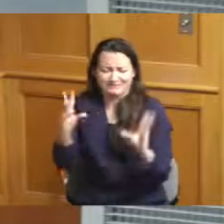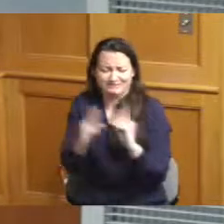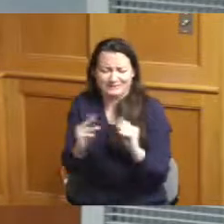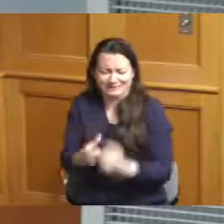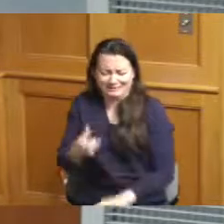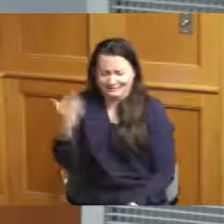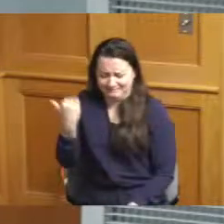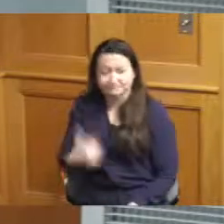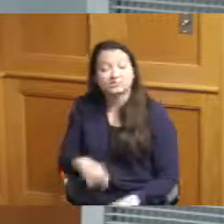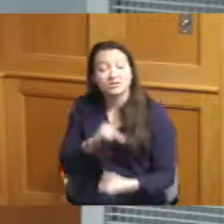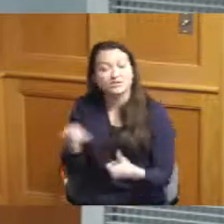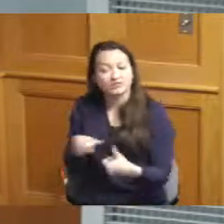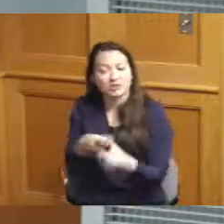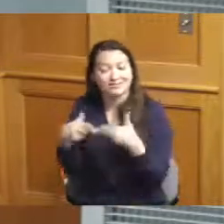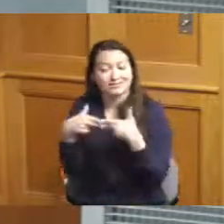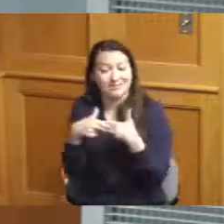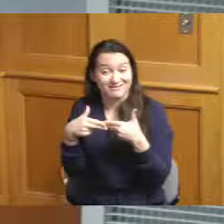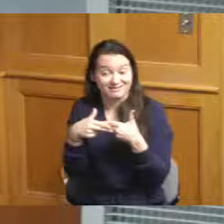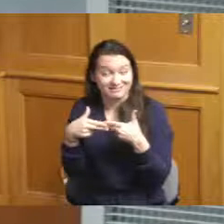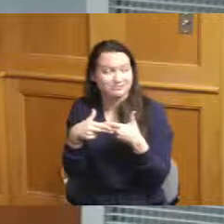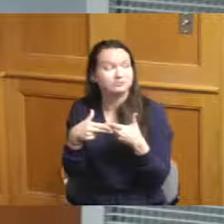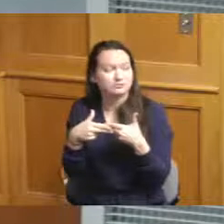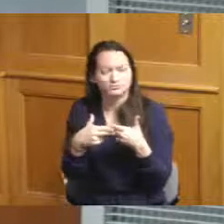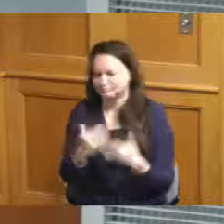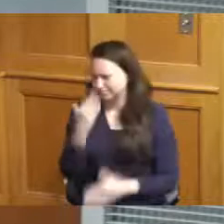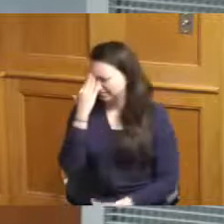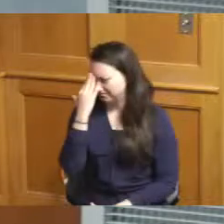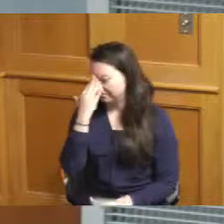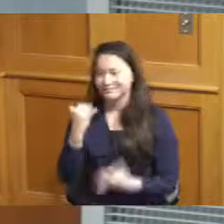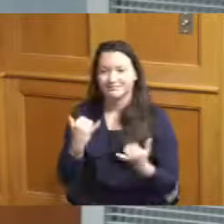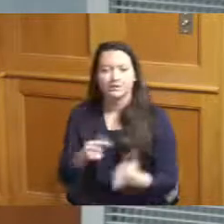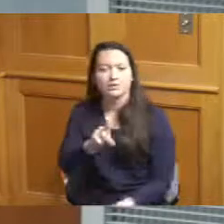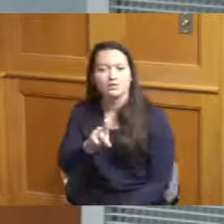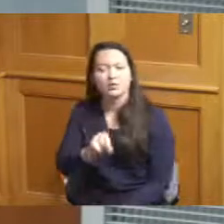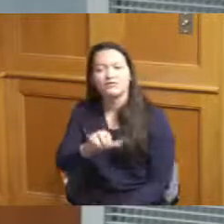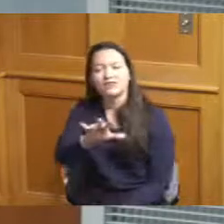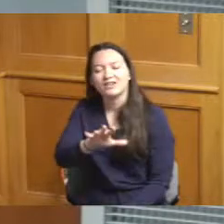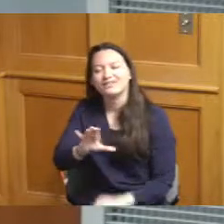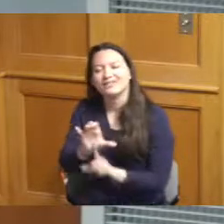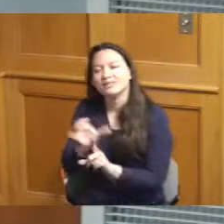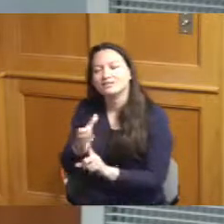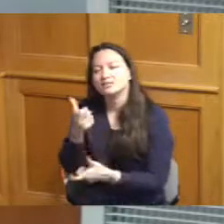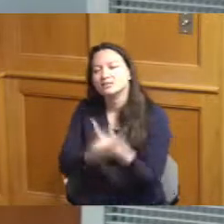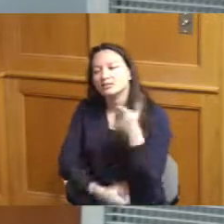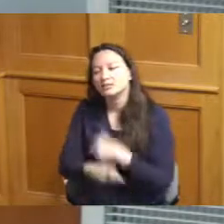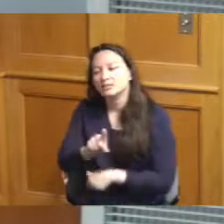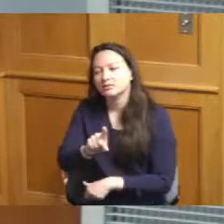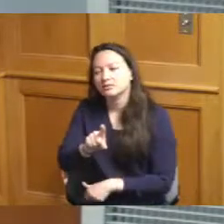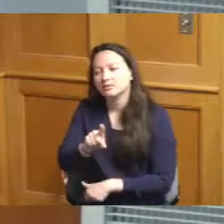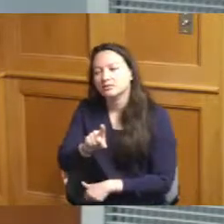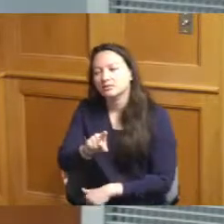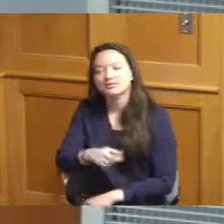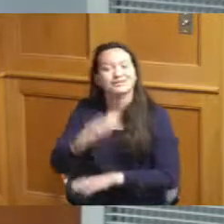the first slide is very familiar today we're at 105 cases per 100 or I'm sorry seven day rolling